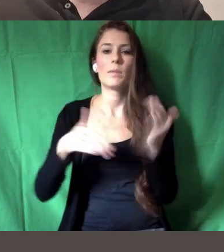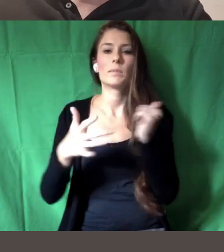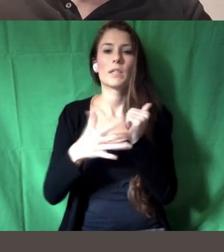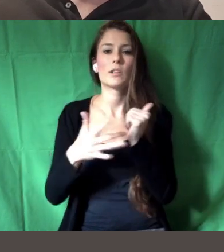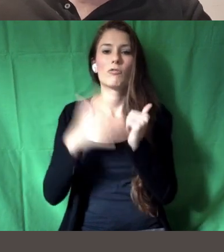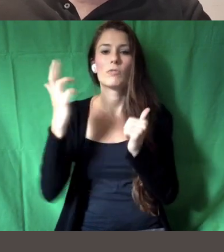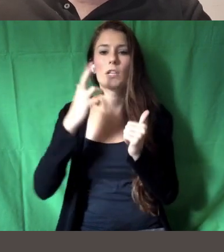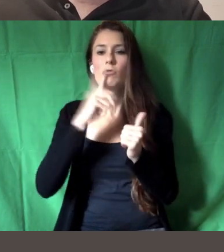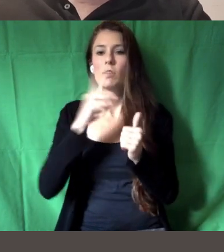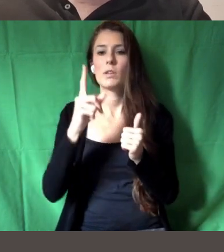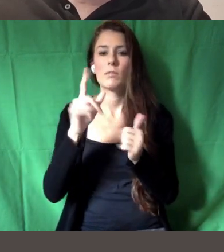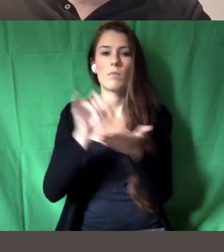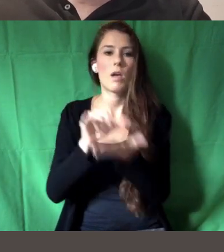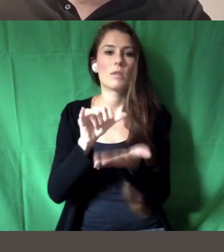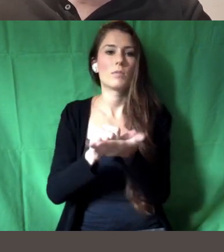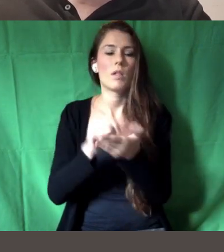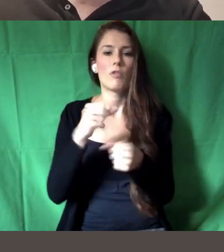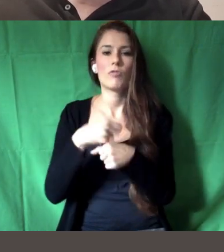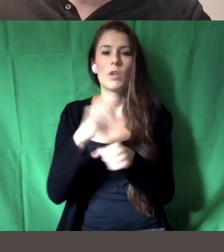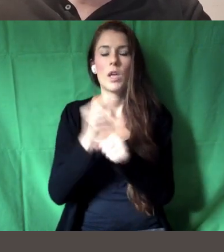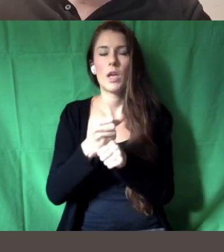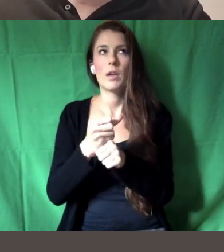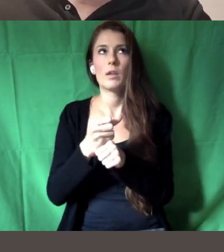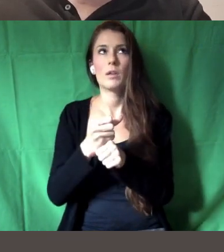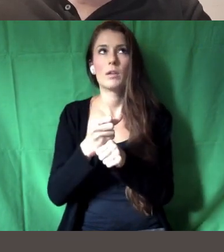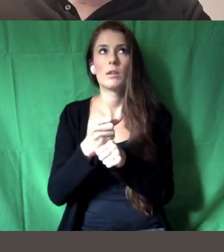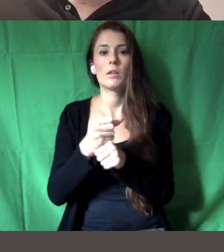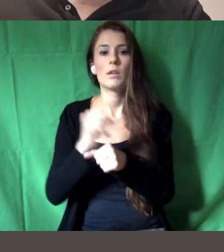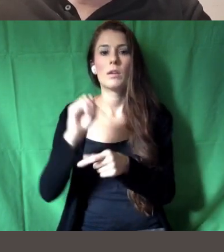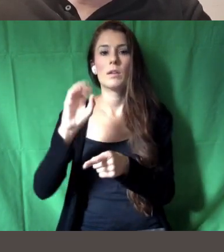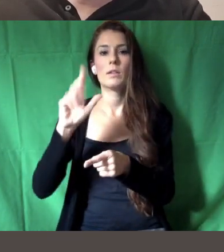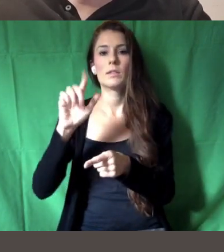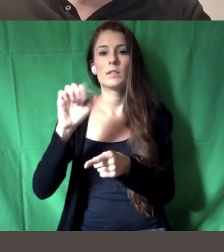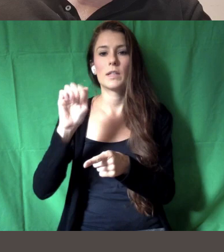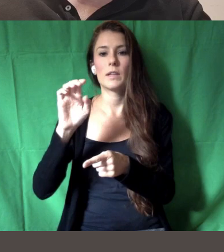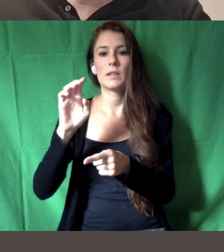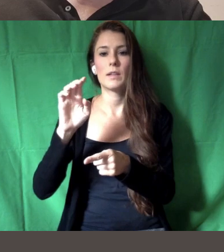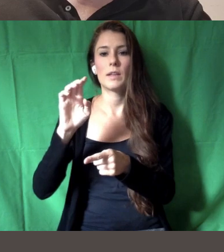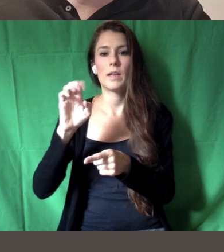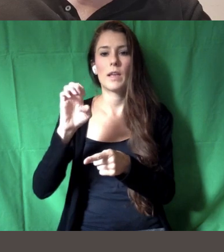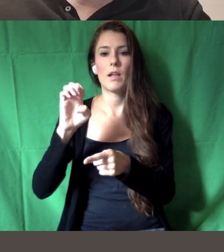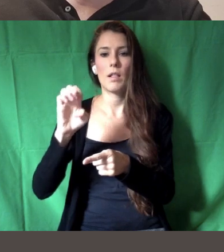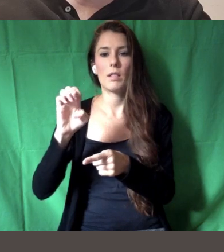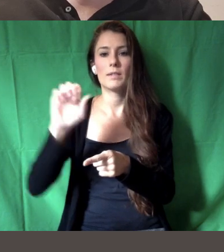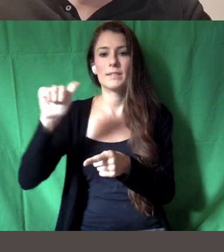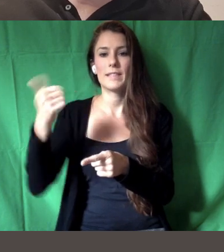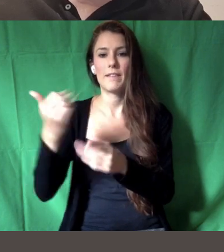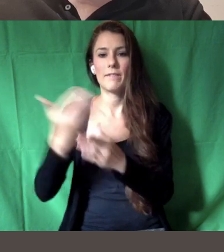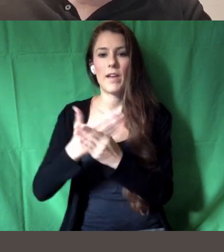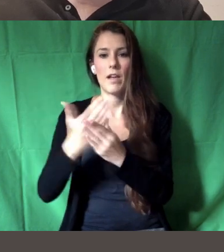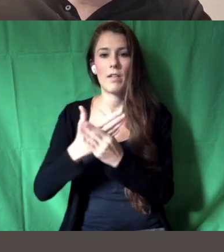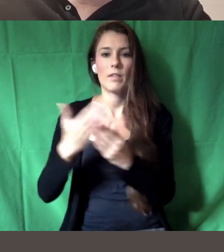For some technical reasons, it was impossible to create a scale 10 file. It requires additional